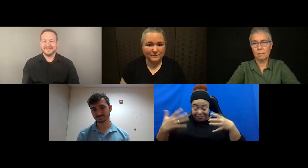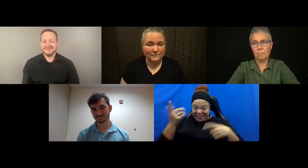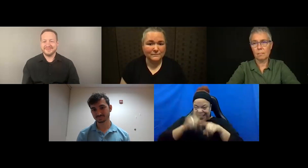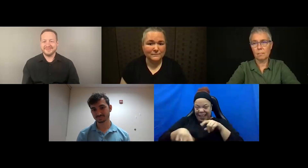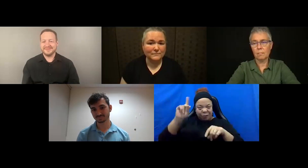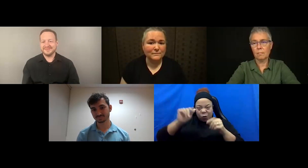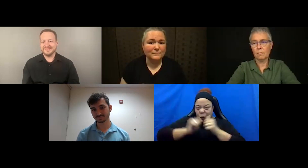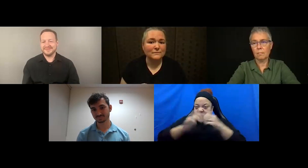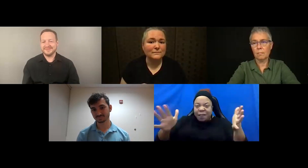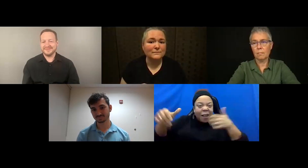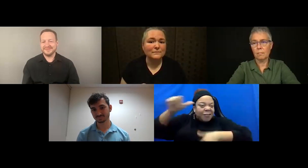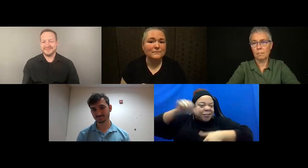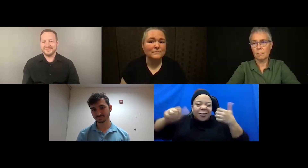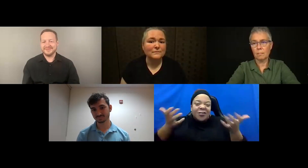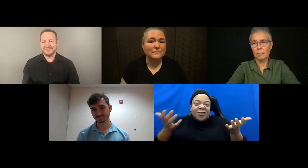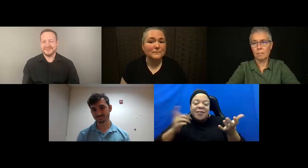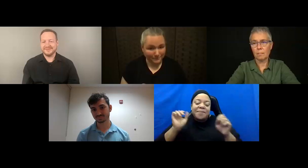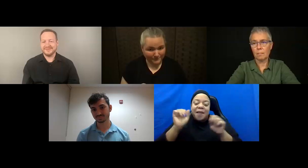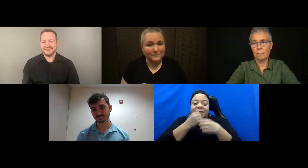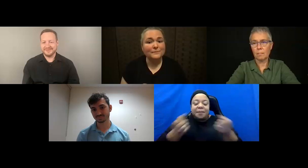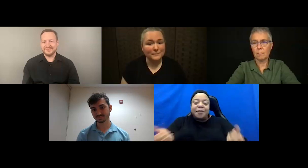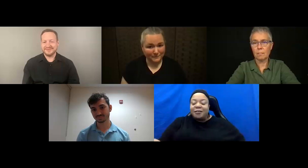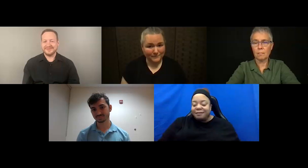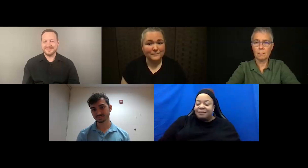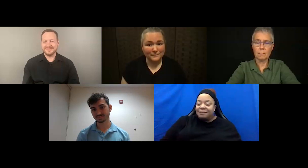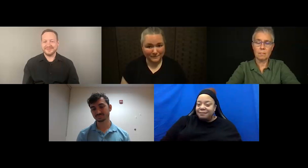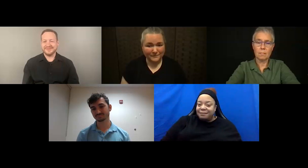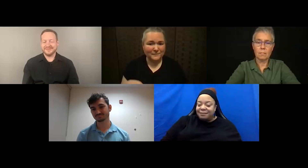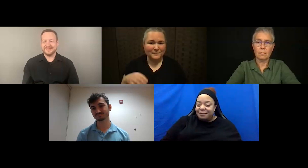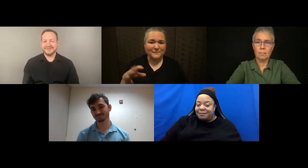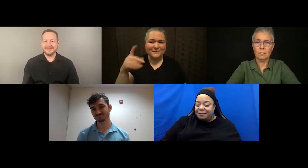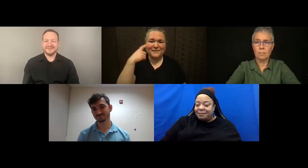world contributing to these datasets. We can't do it without each other.